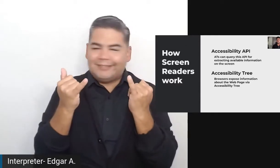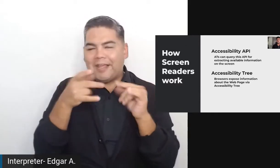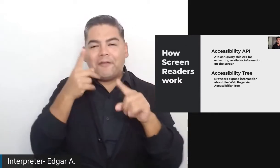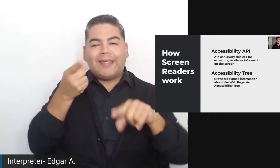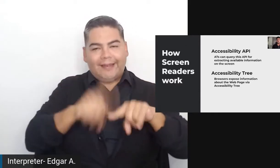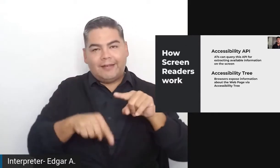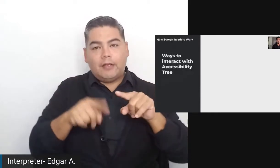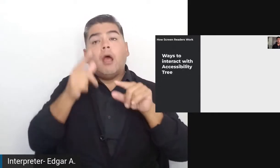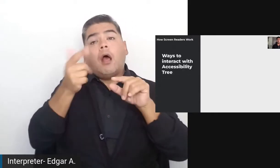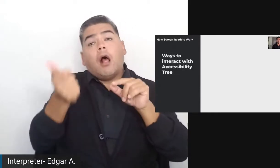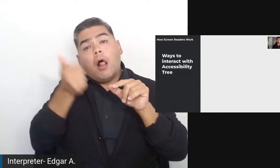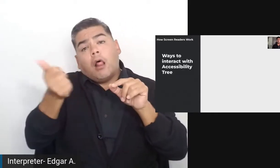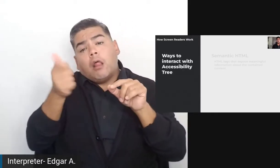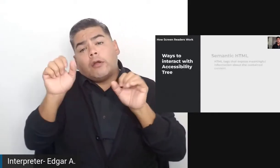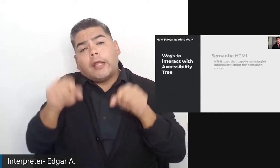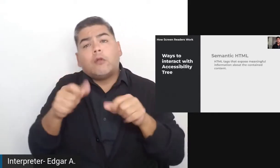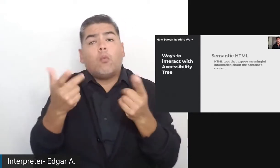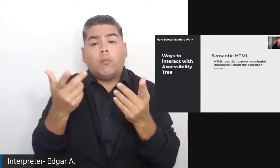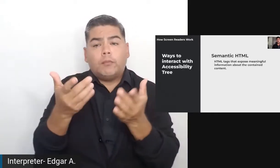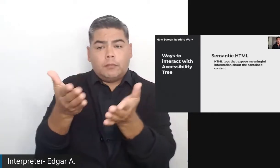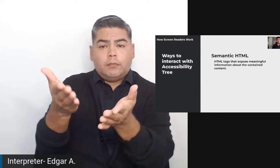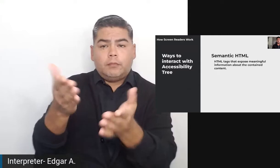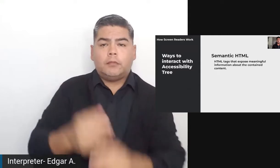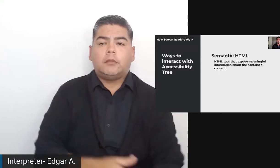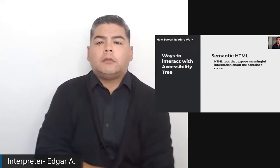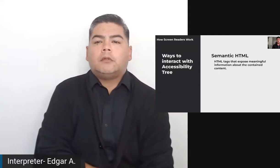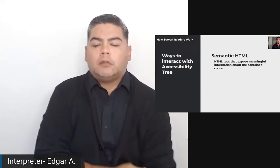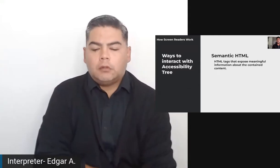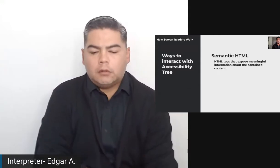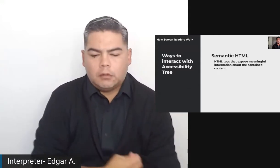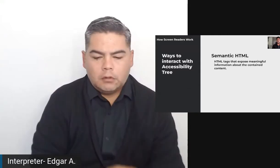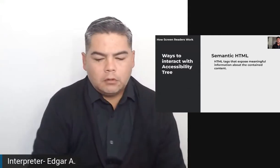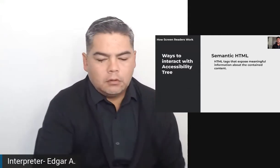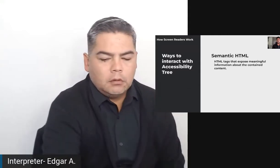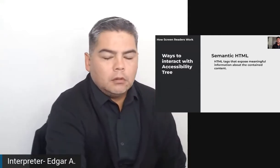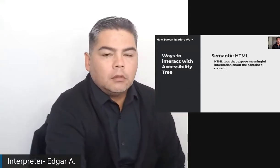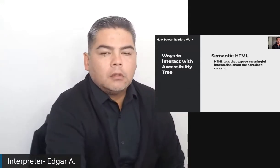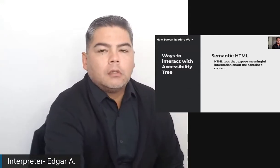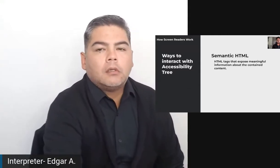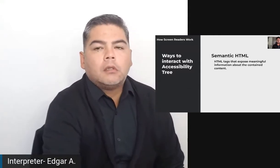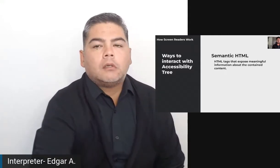The indirect ways are one, by using something called Semantic HTML.